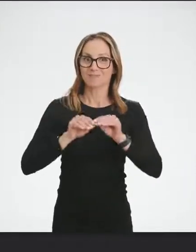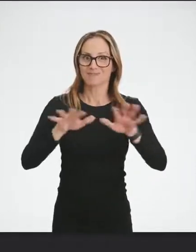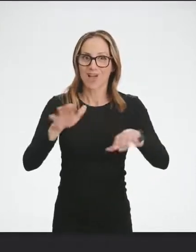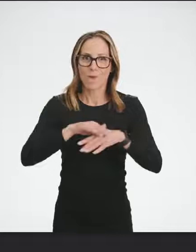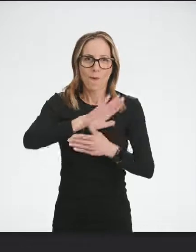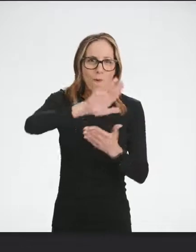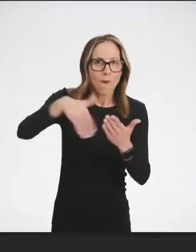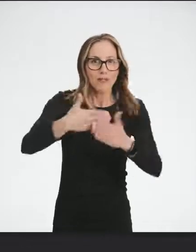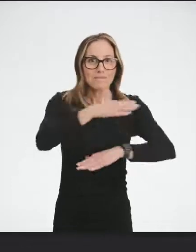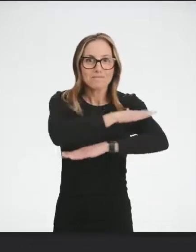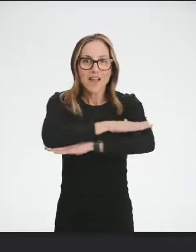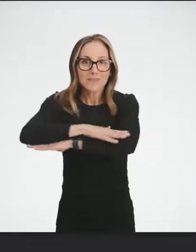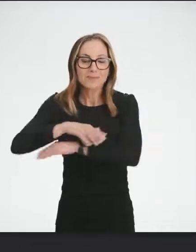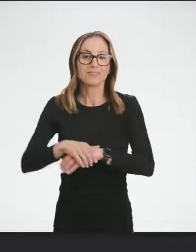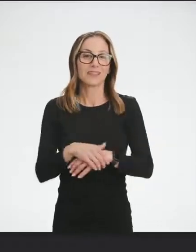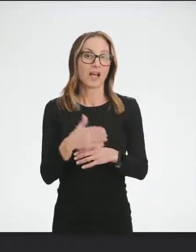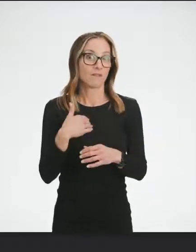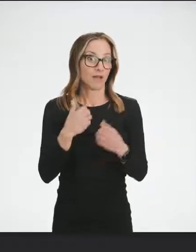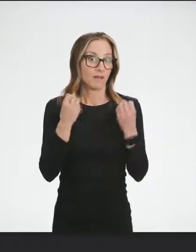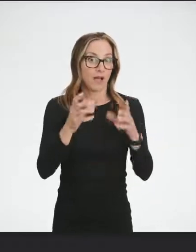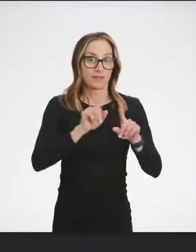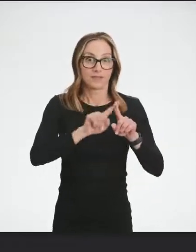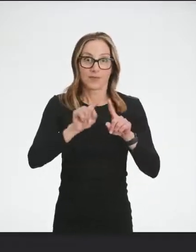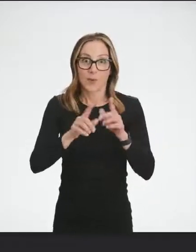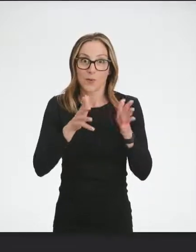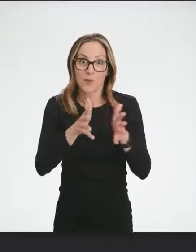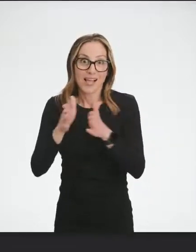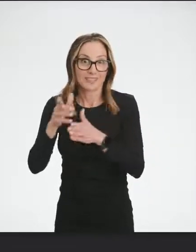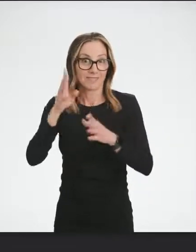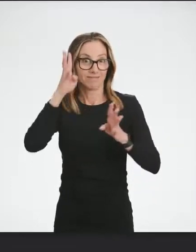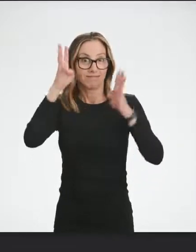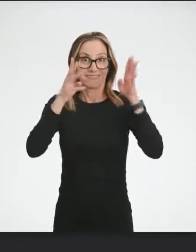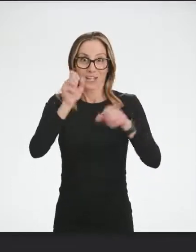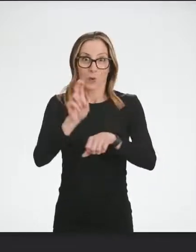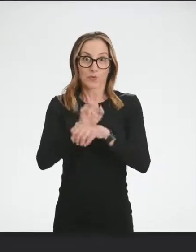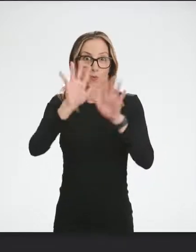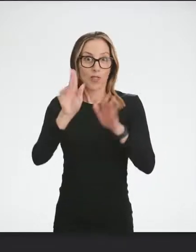There are so many creative ways that you can use WeatherKit in your apps.